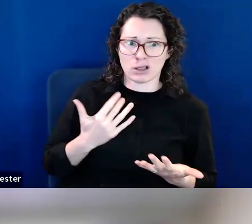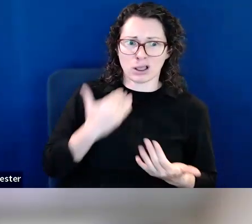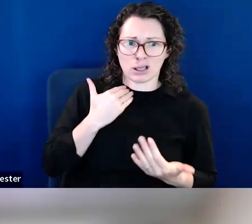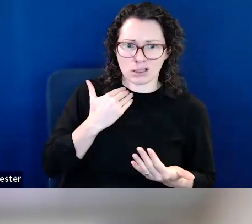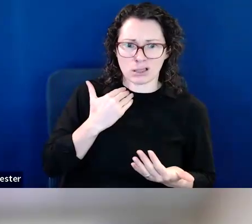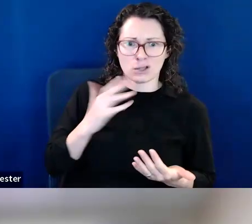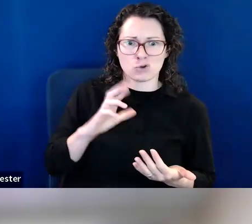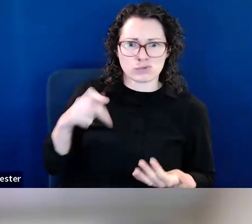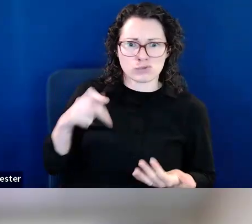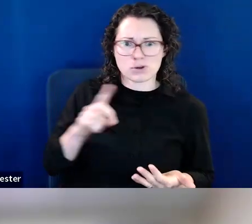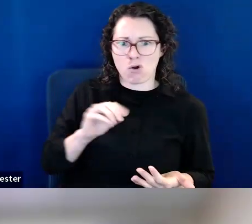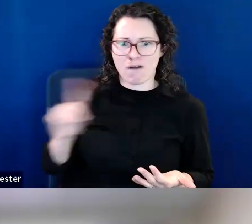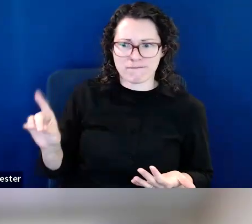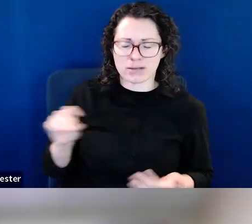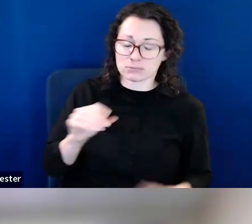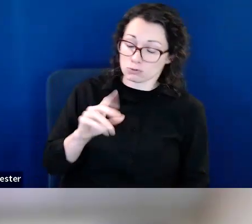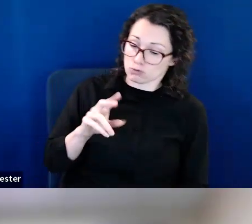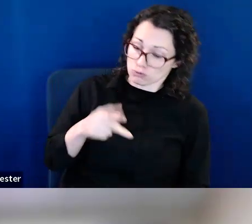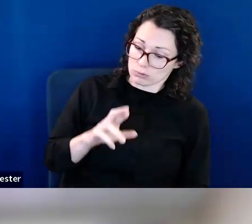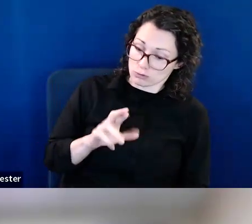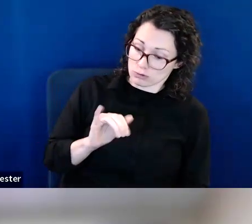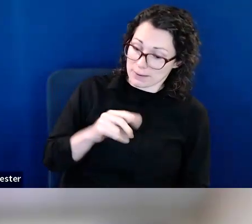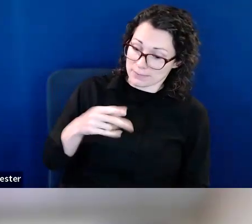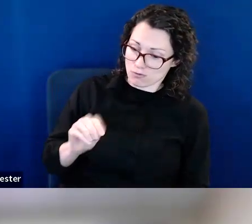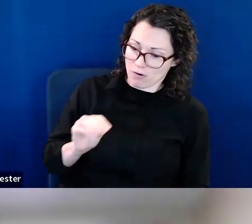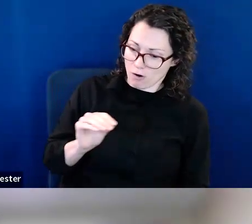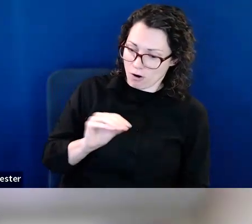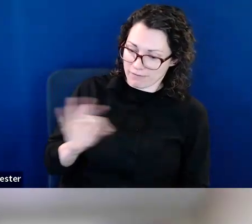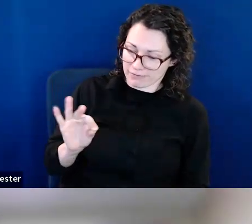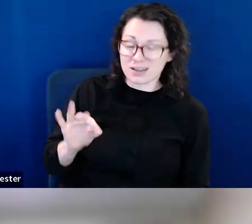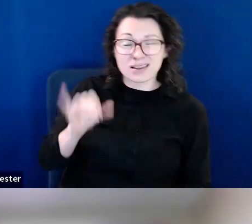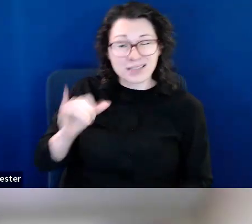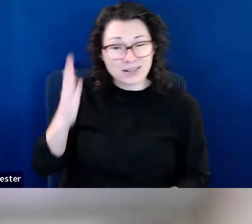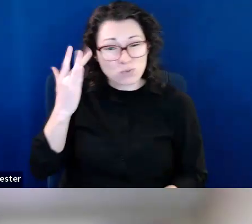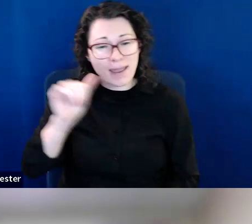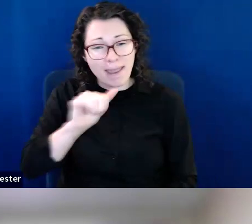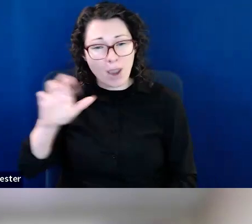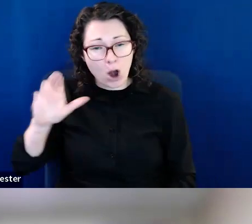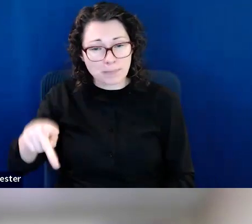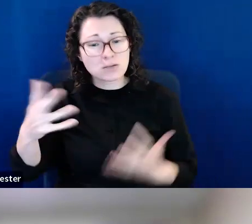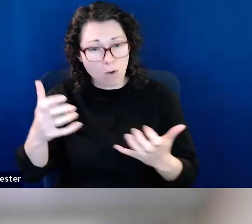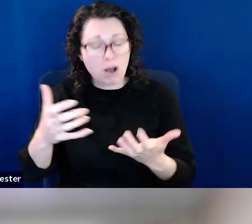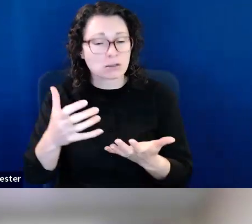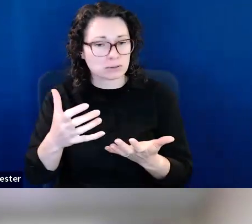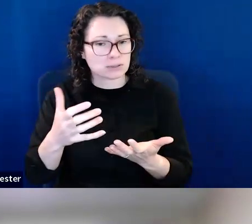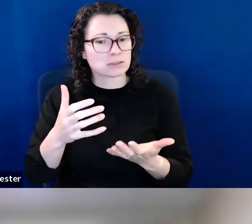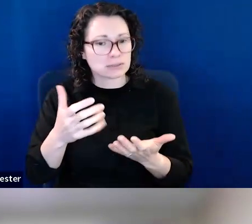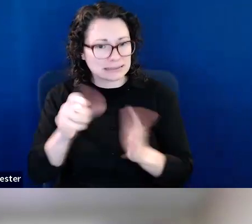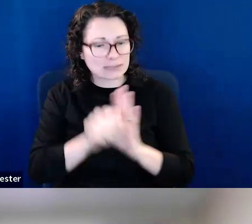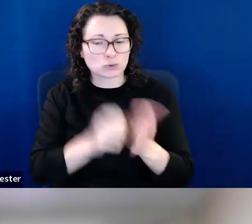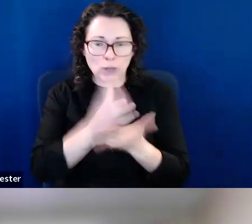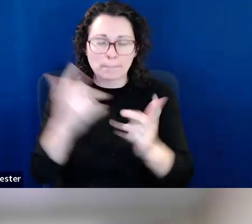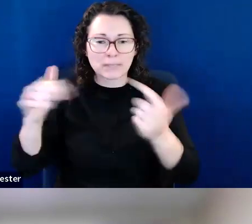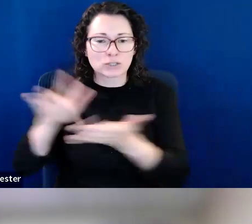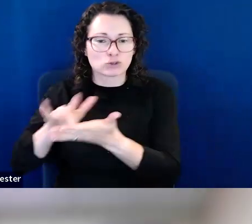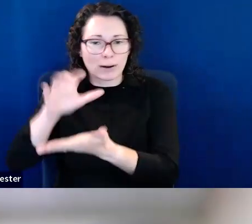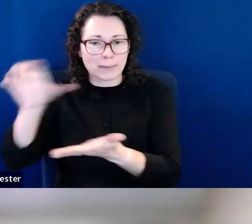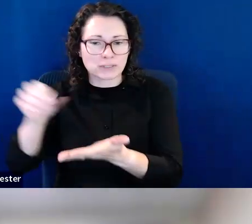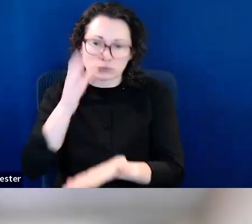That is why AARP continues to urge the state to stop big companies from charging organs